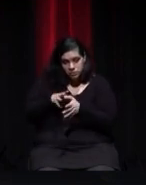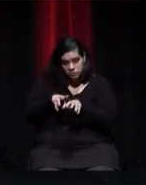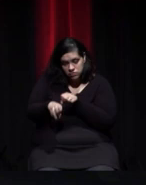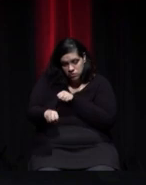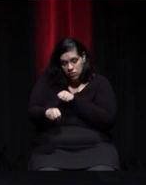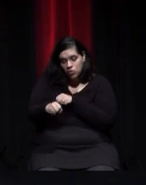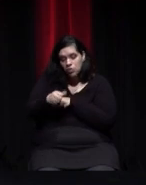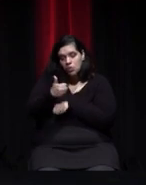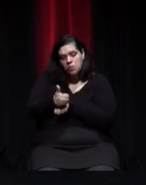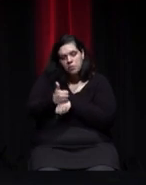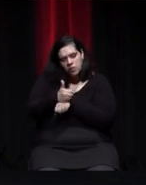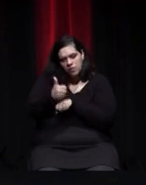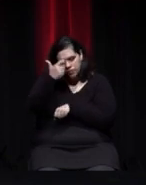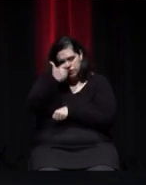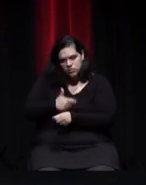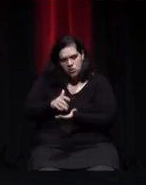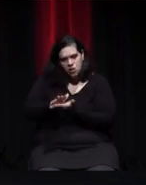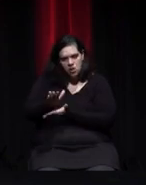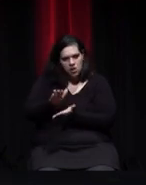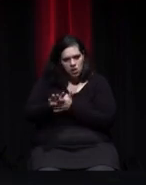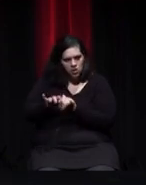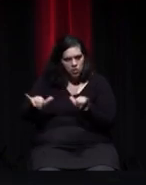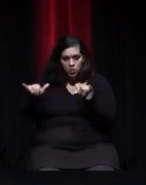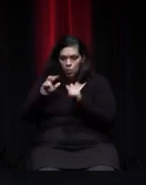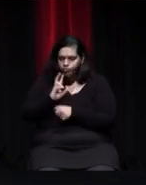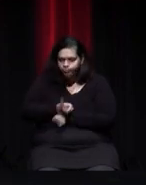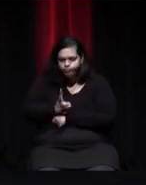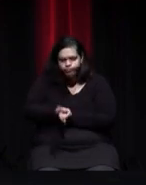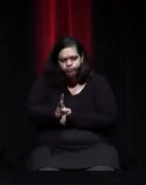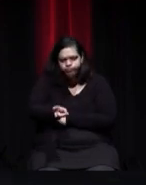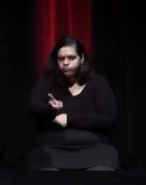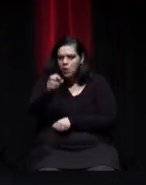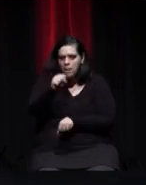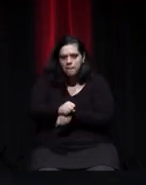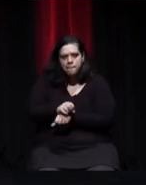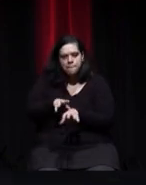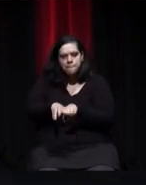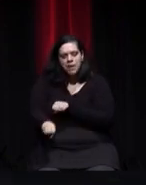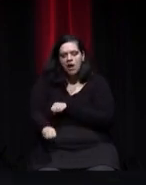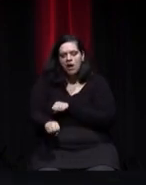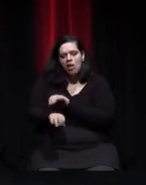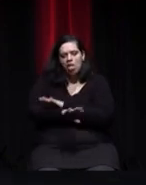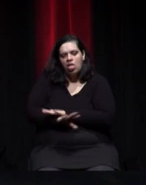is continuous, it never stops. It can profit a lot from the existence